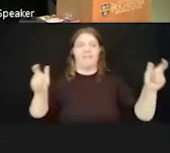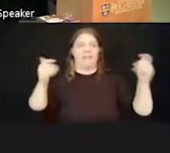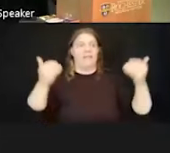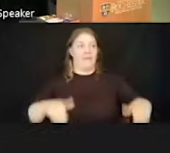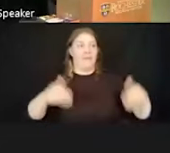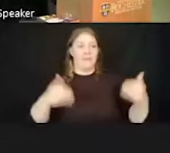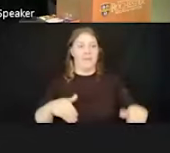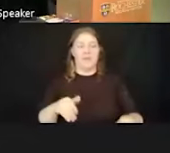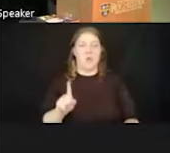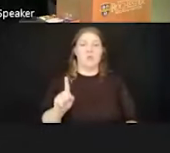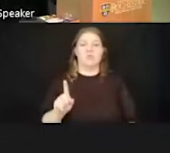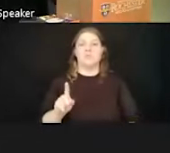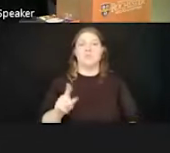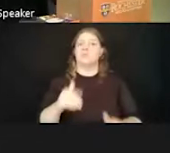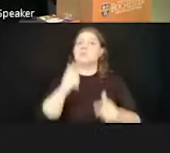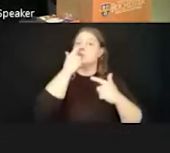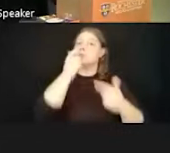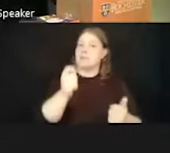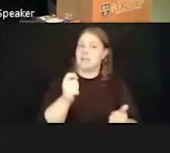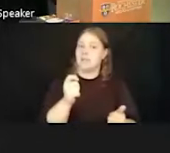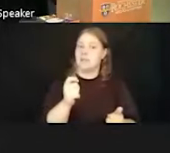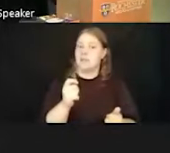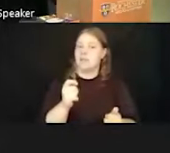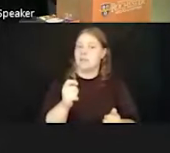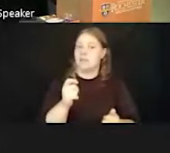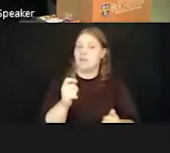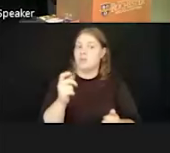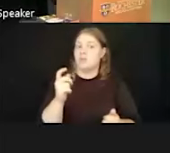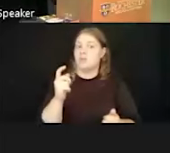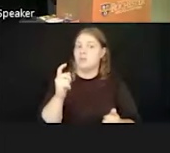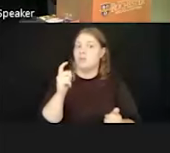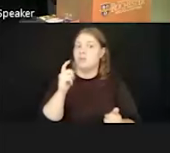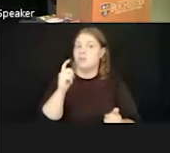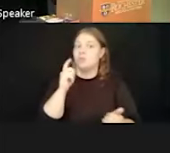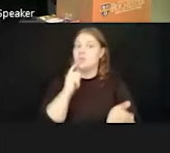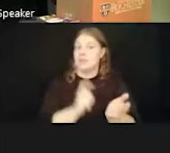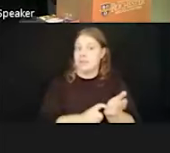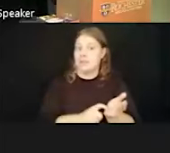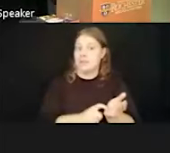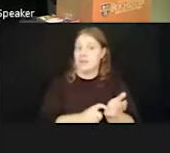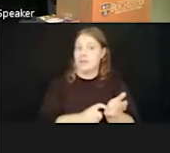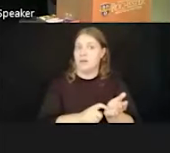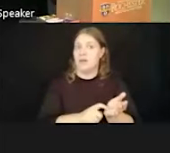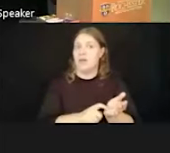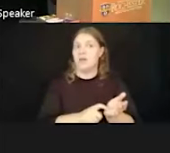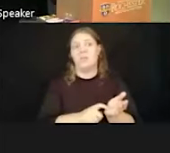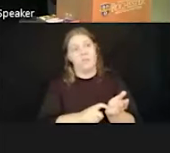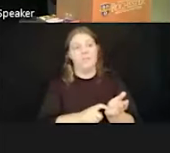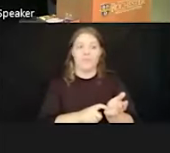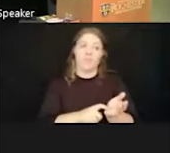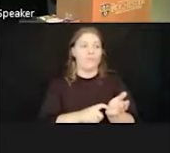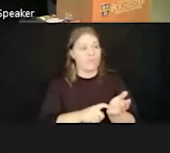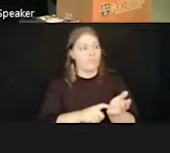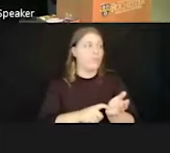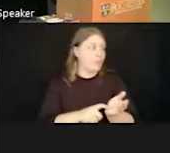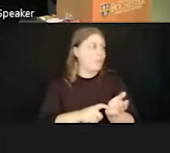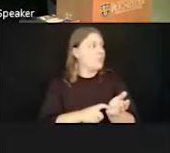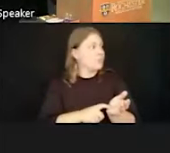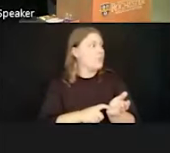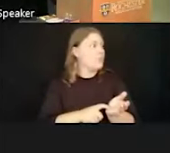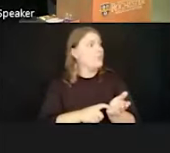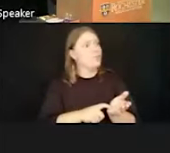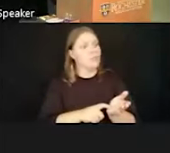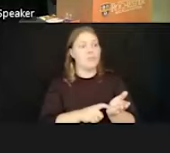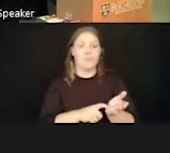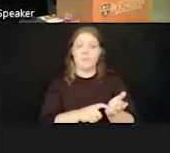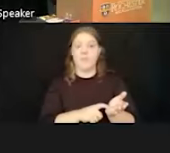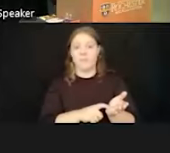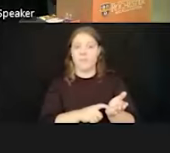just very interesting to see that it seems almost as though in a way that's kind of the course the